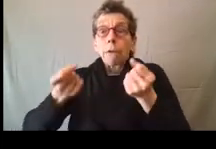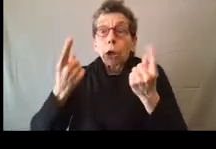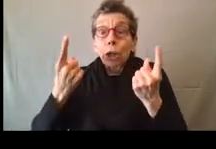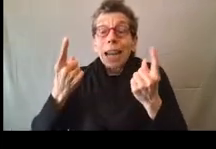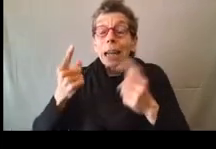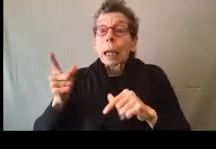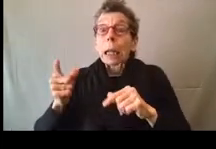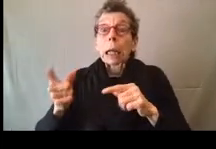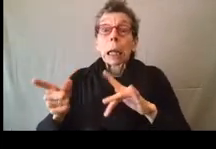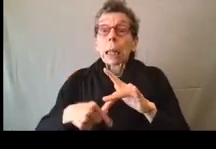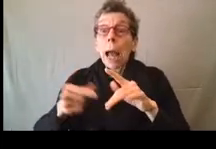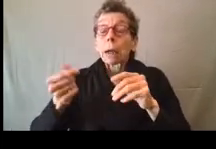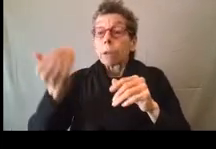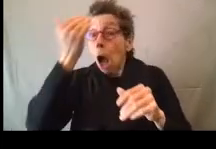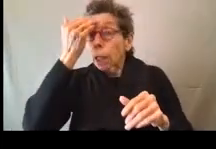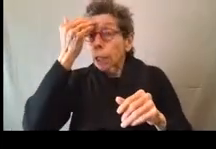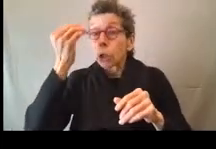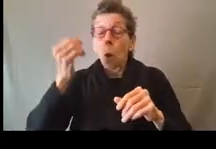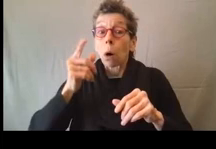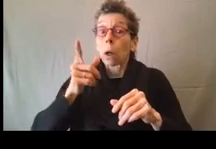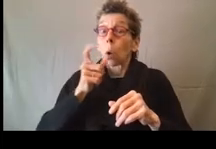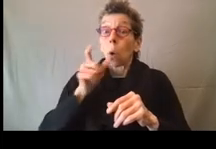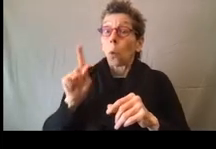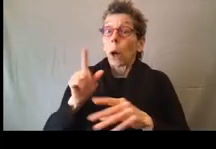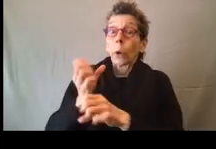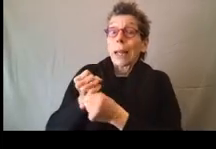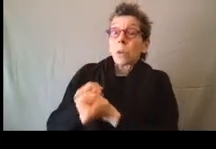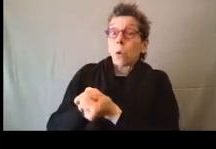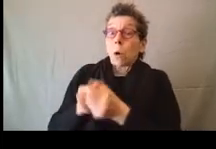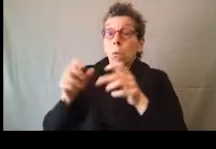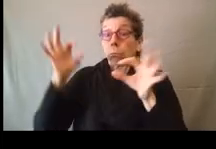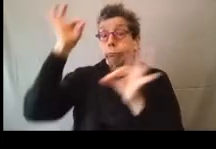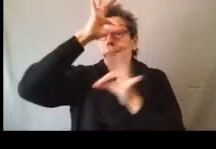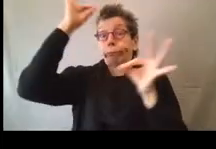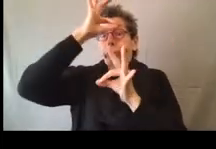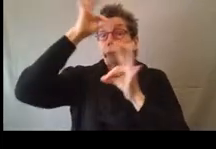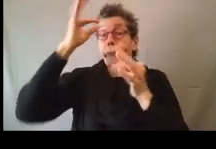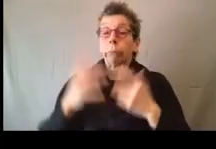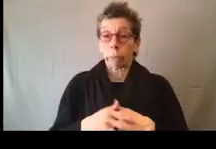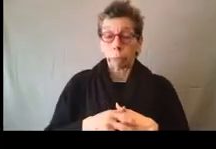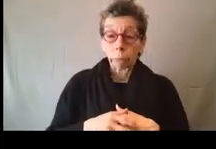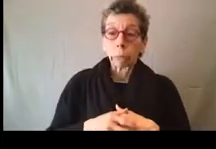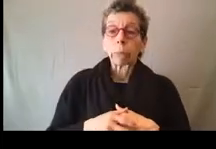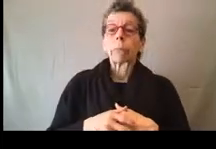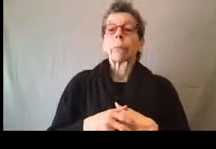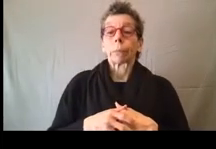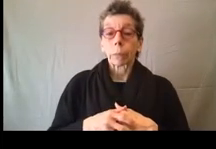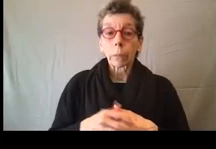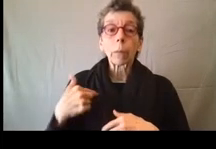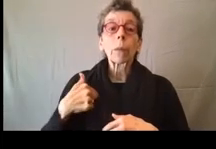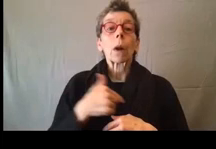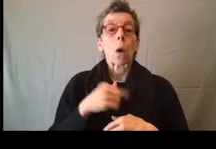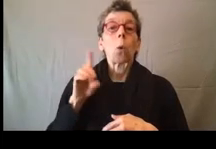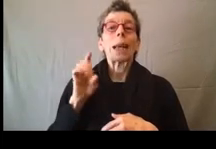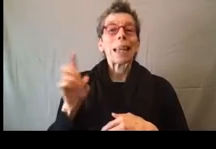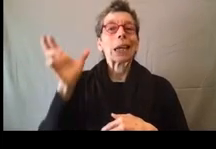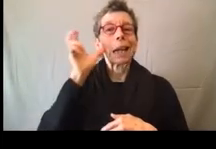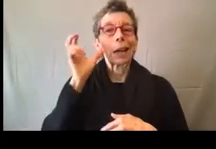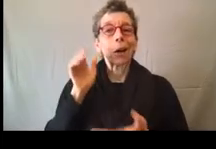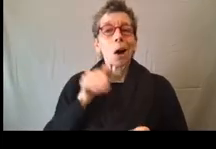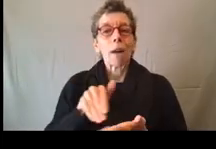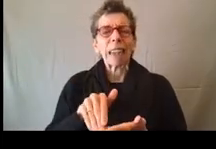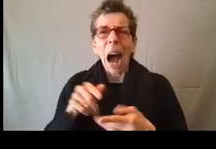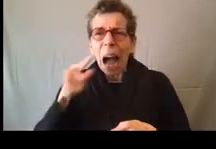knowledge and systems support. So, we heard a lot of this sorry, can we go back to the